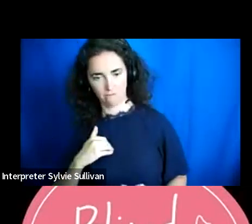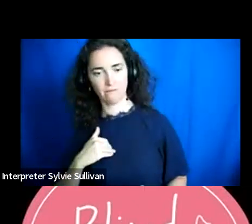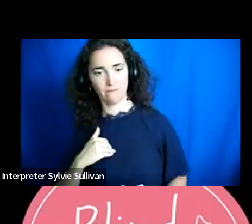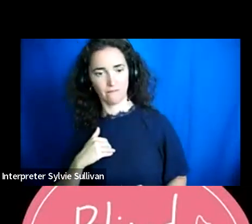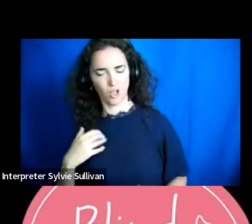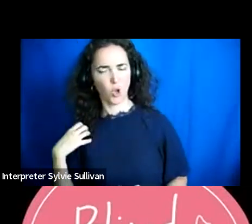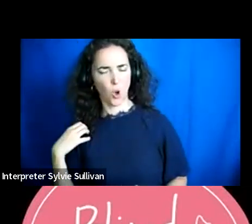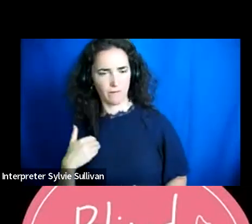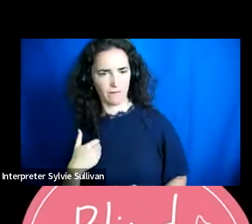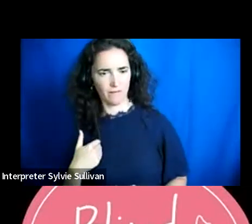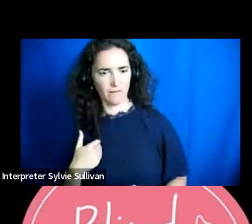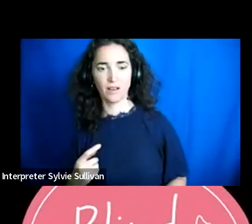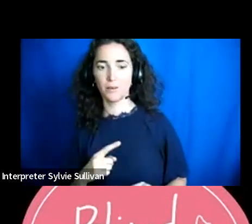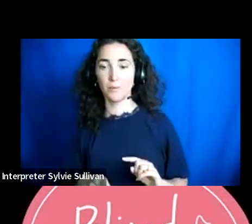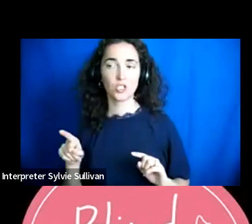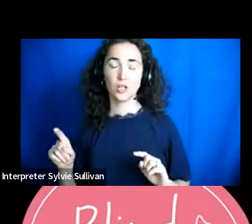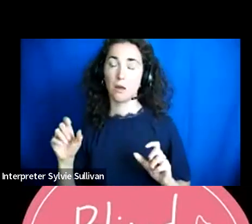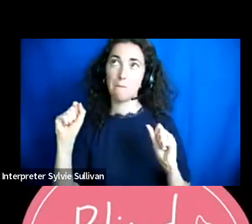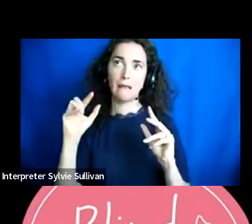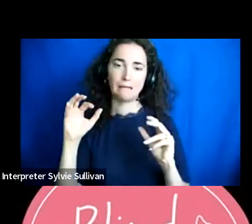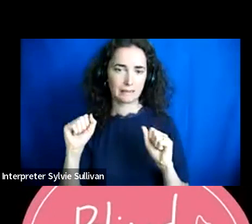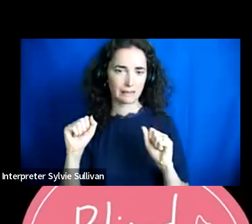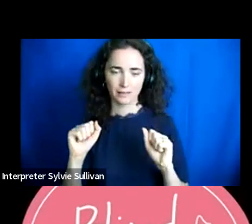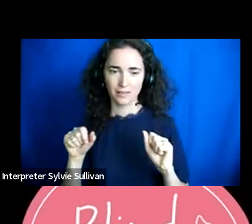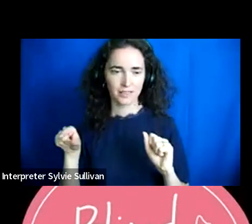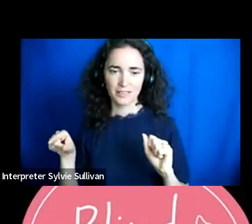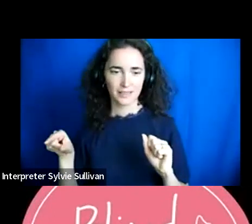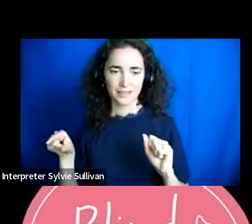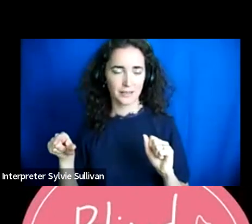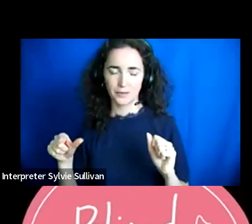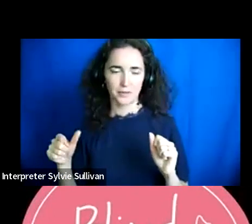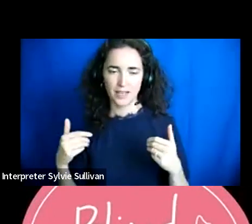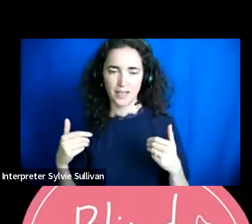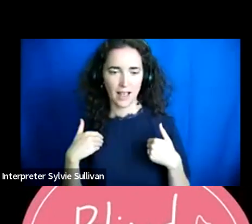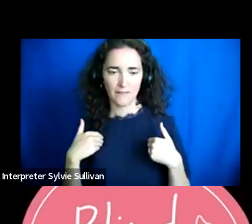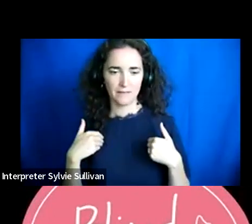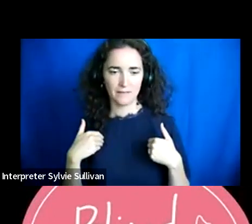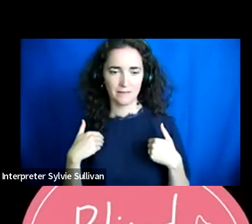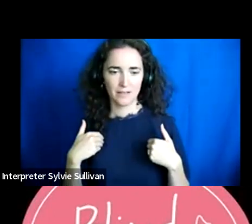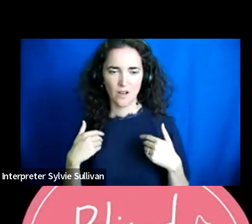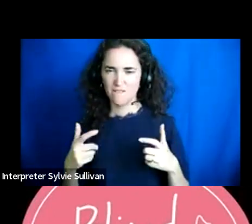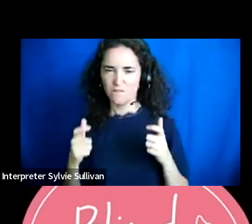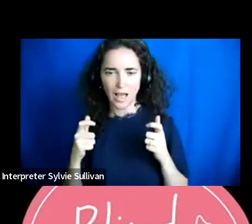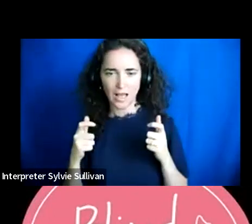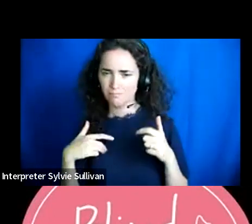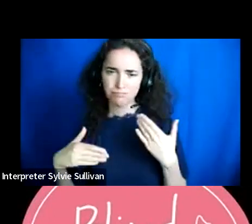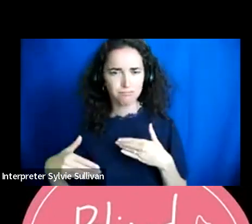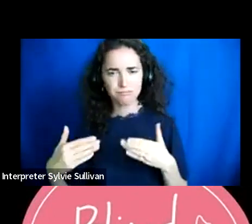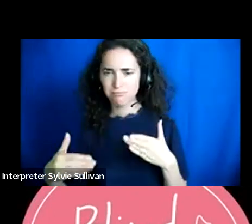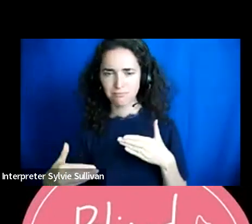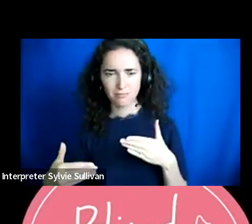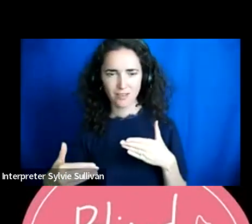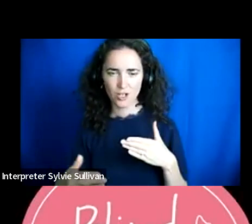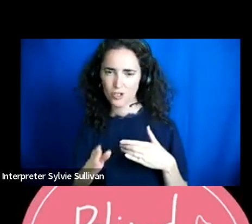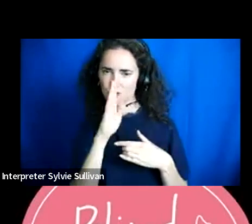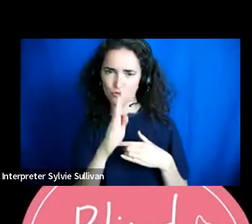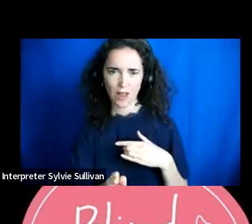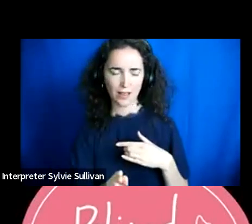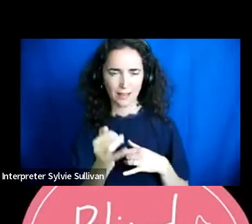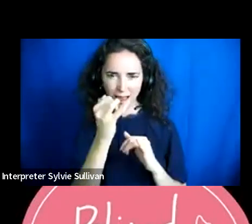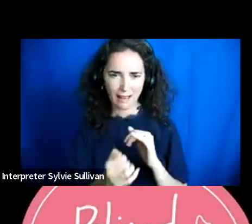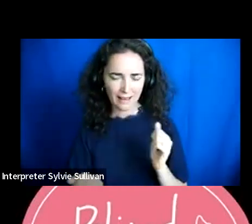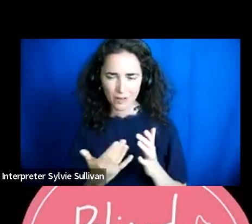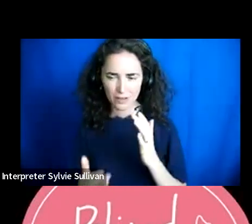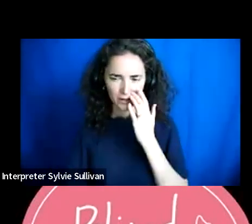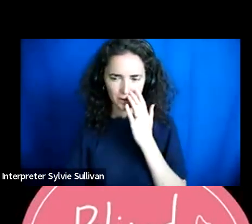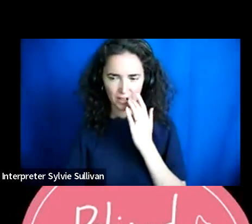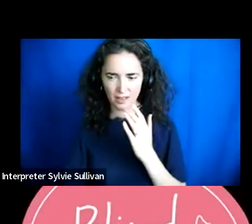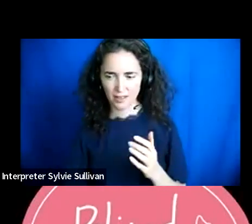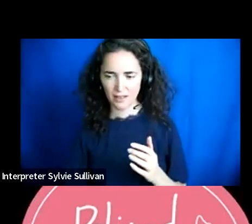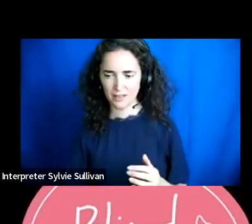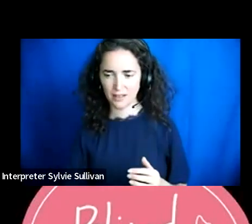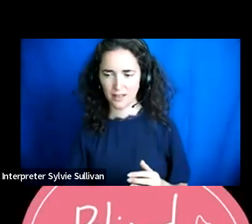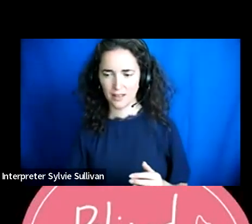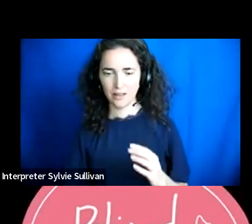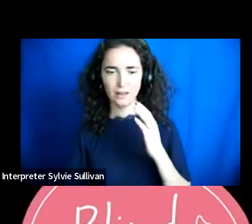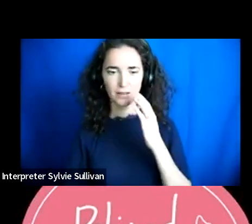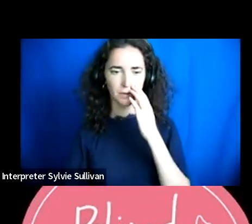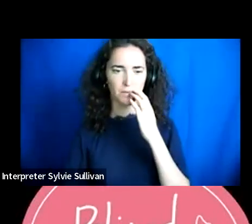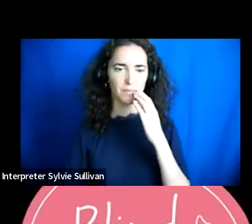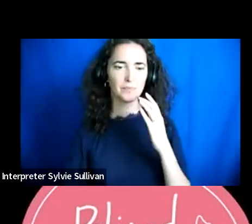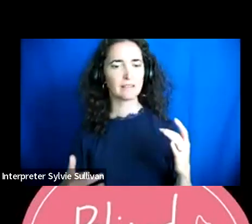But she's almost zoom. I mean she had quick, just what straight lines everything, and usually kind of referee to what I love.